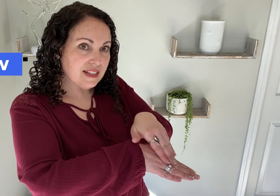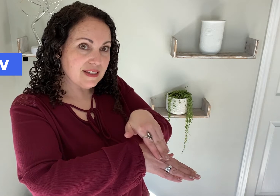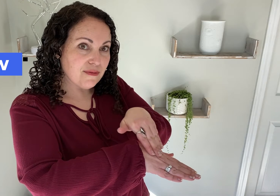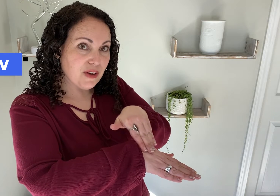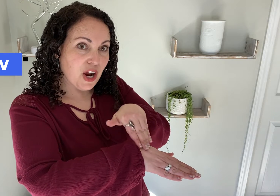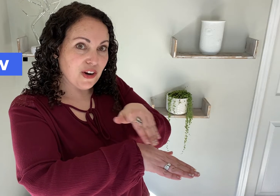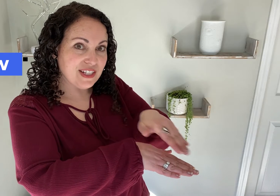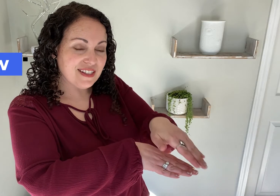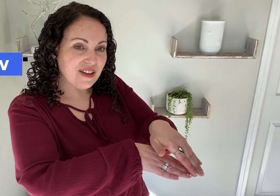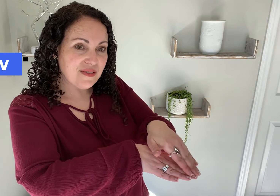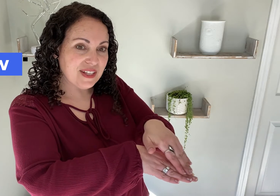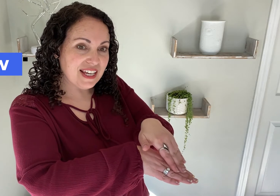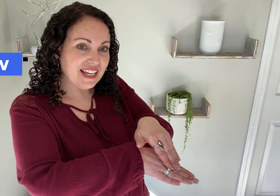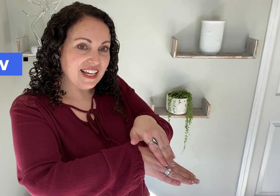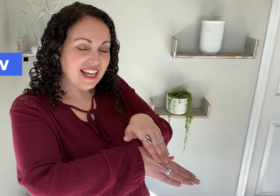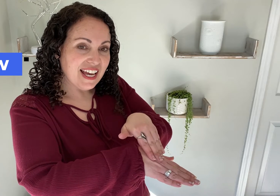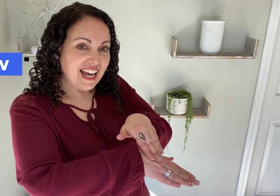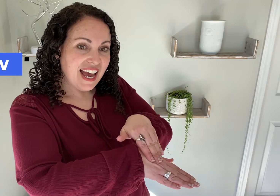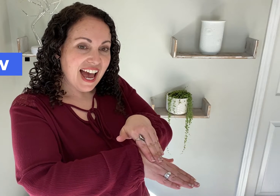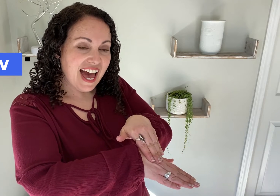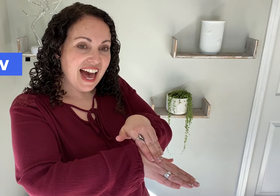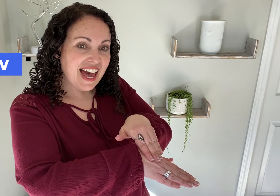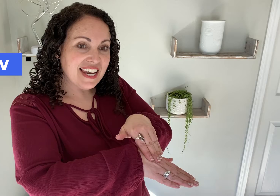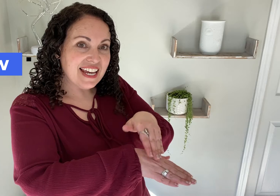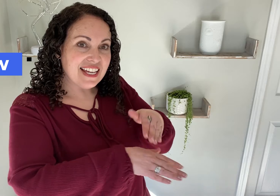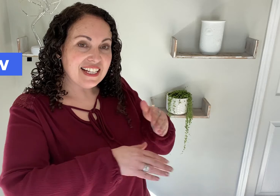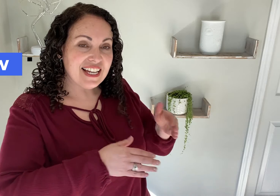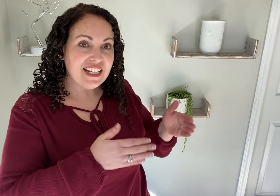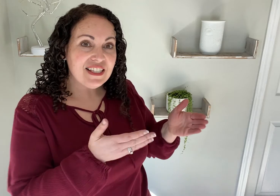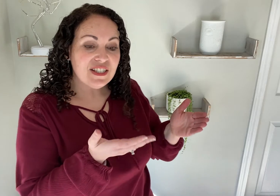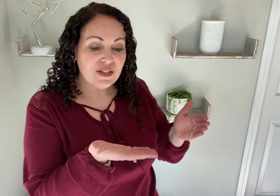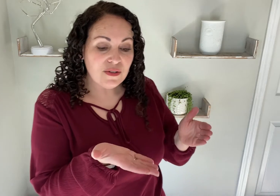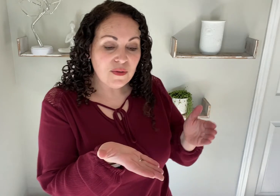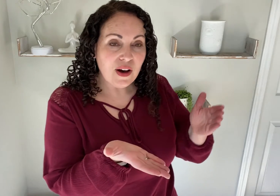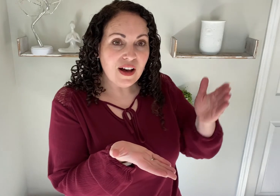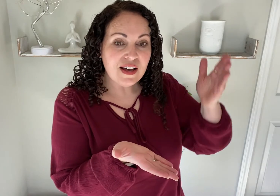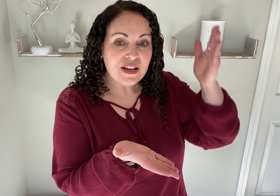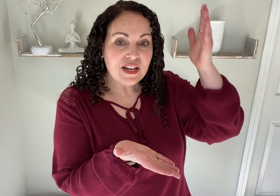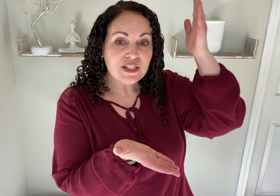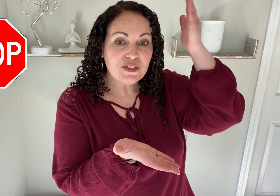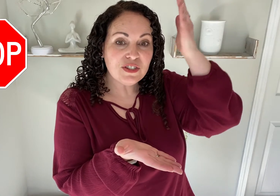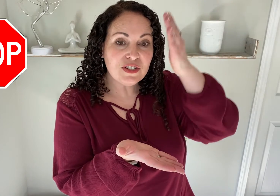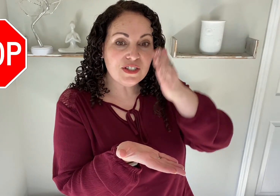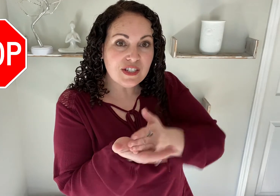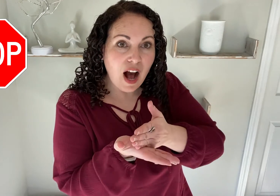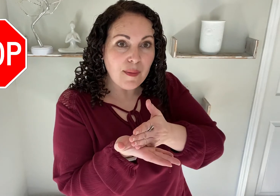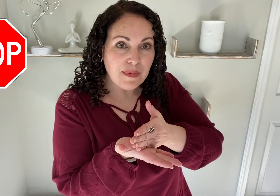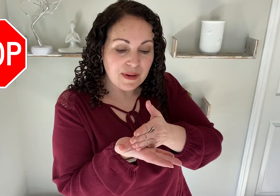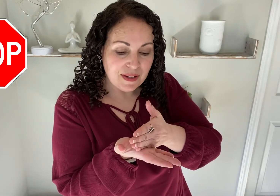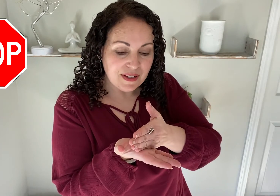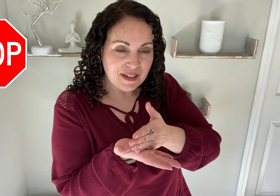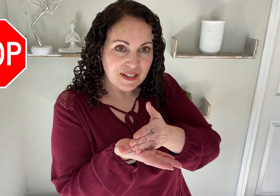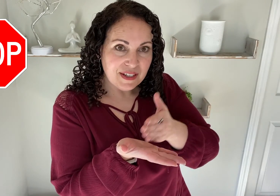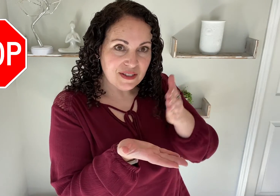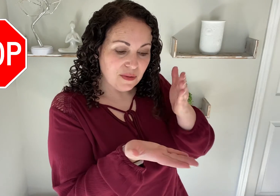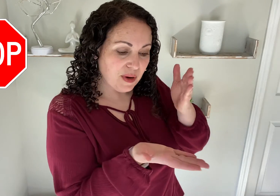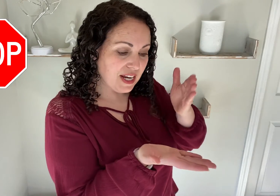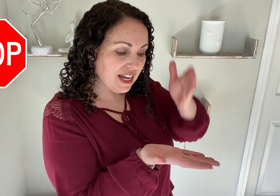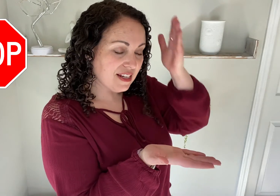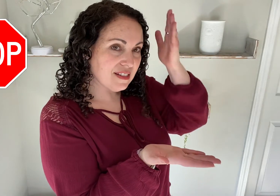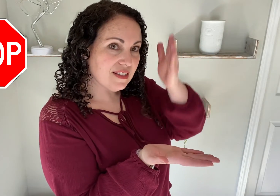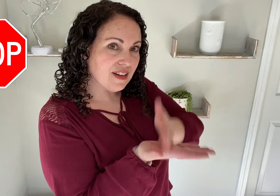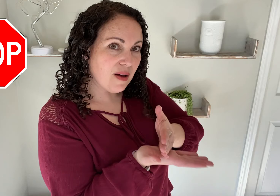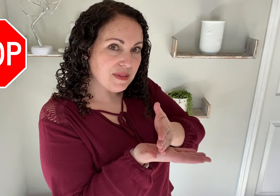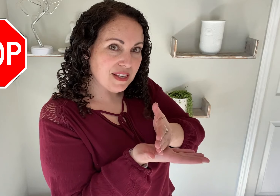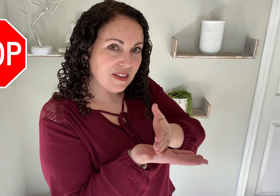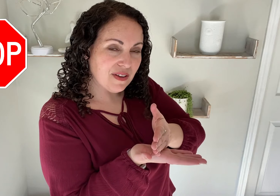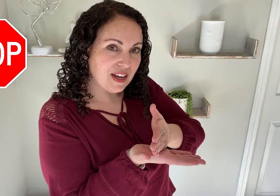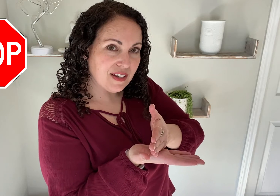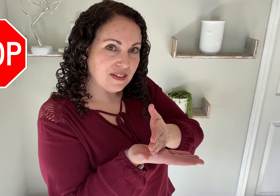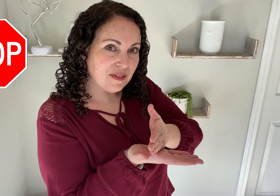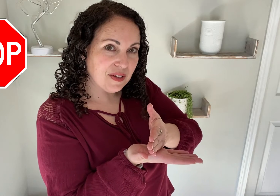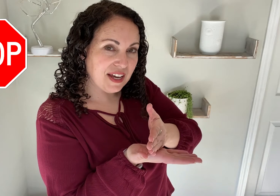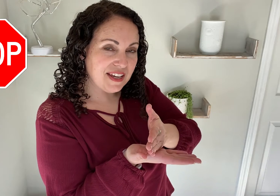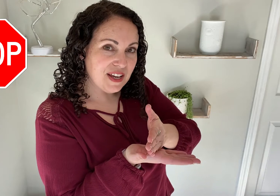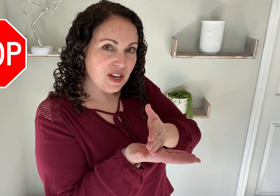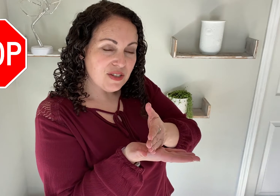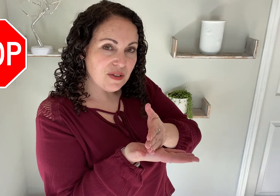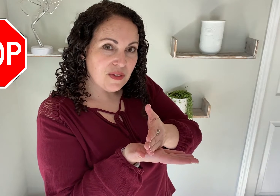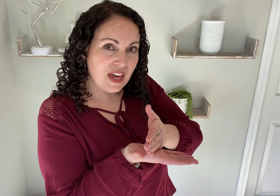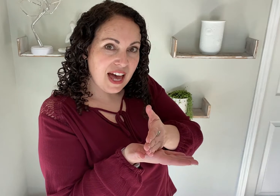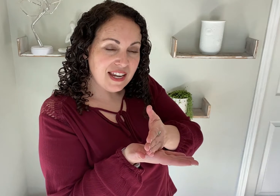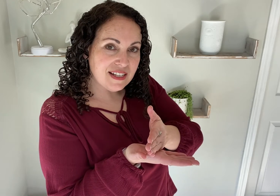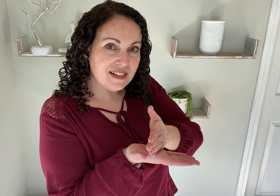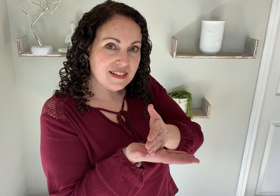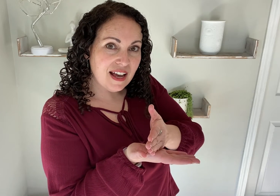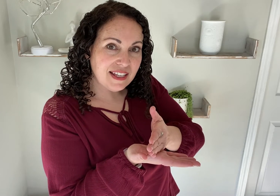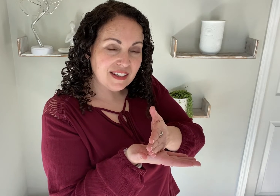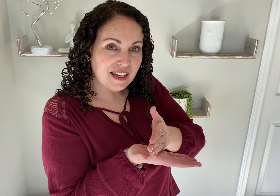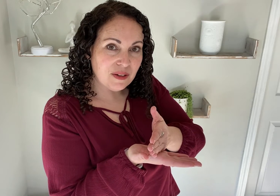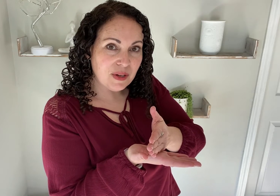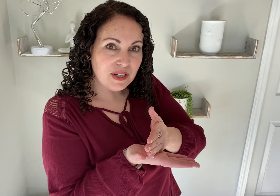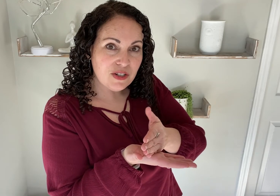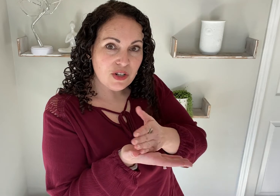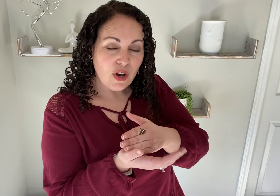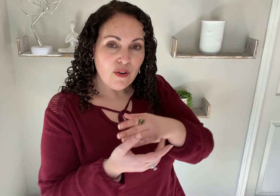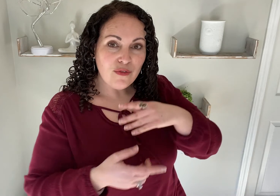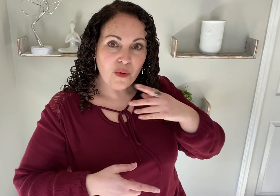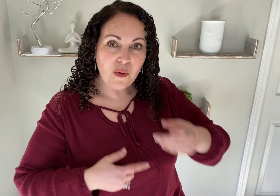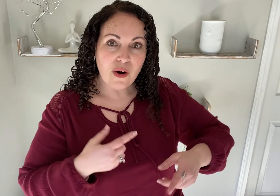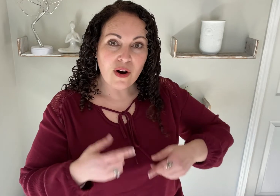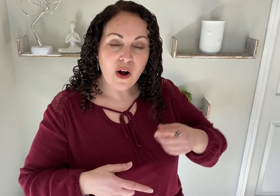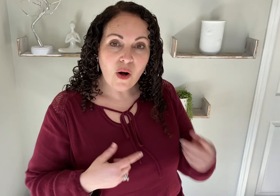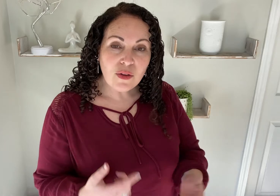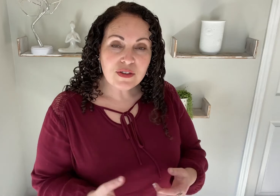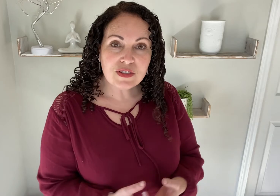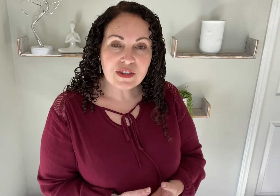this very slowly and it gets to a stop so one hand stops the other. That is sign language for all of